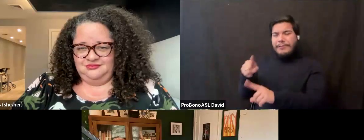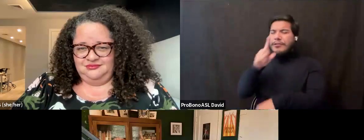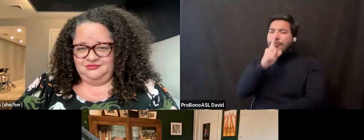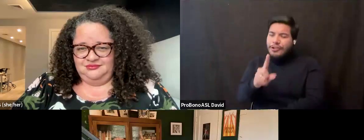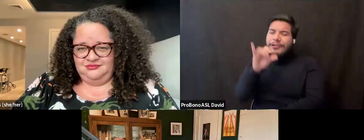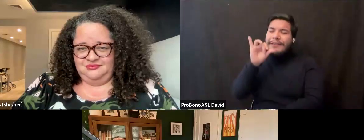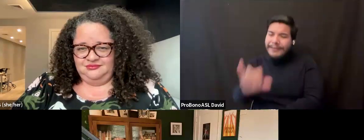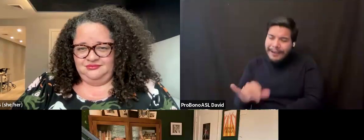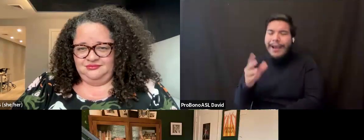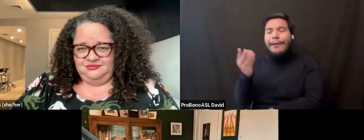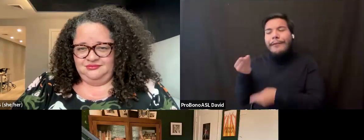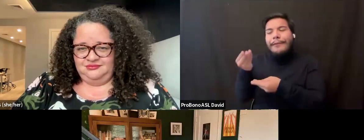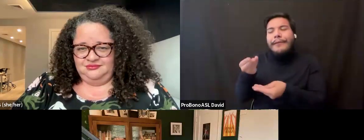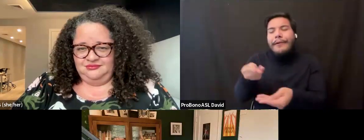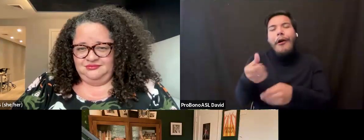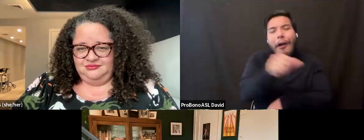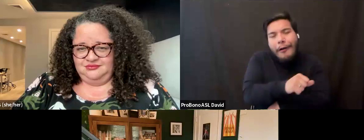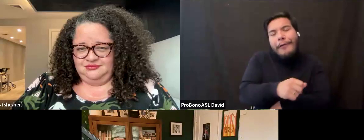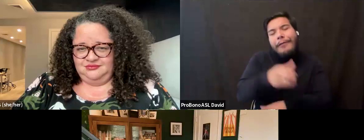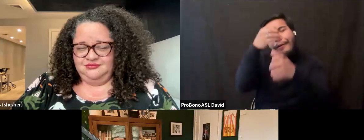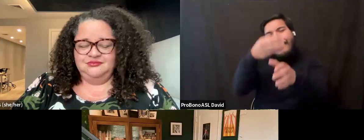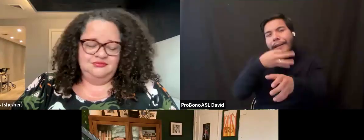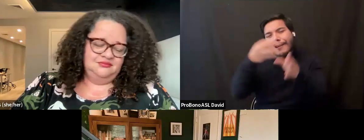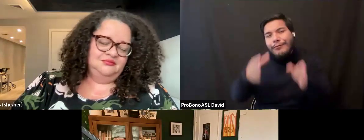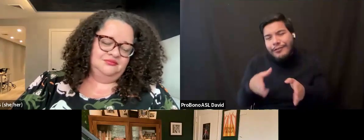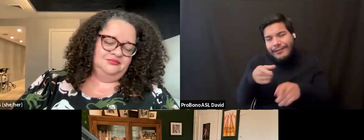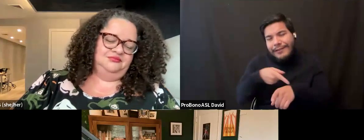experts in the field because there are a ton of us and a lot